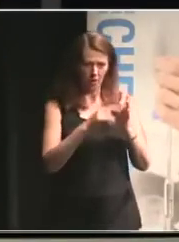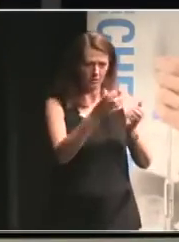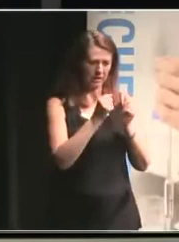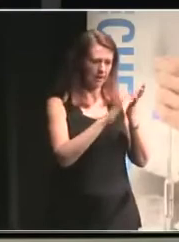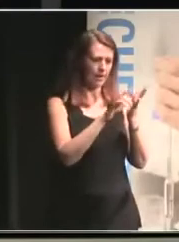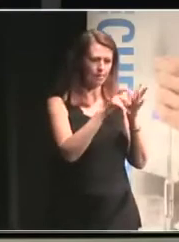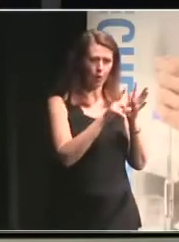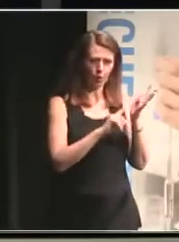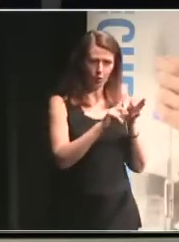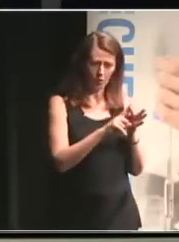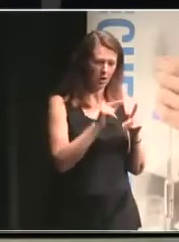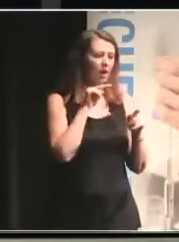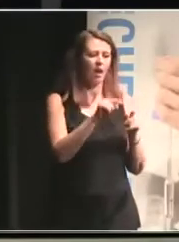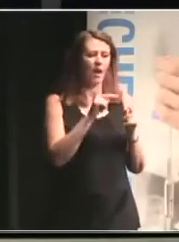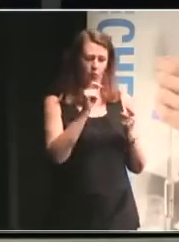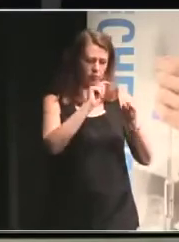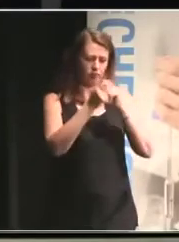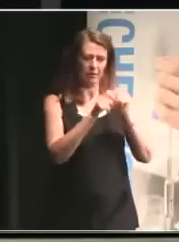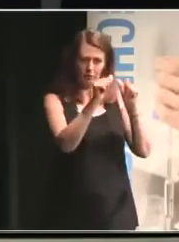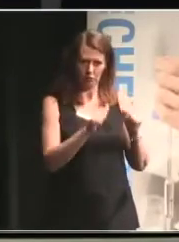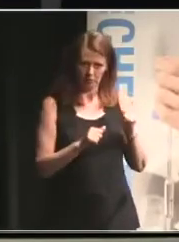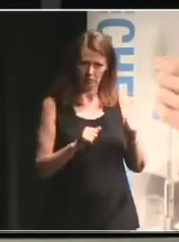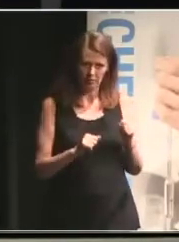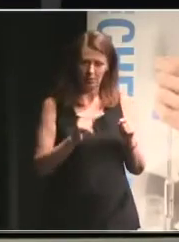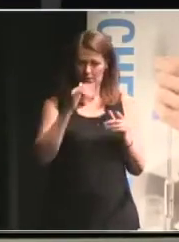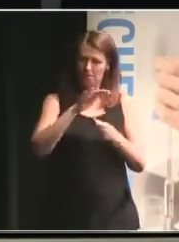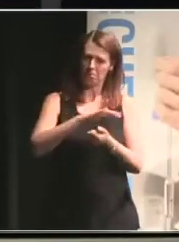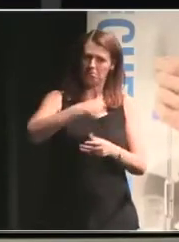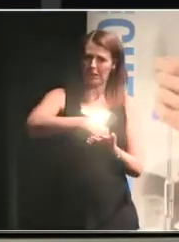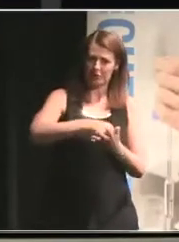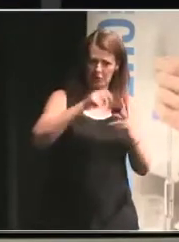and we turn it into materials we call that basic research. We turn materials into components